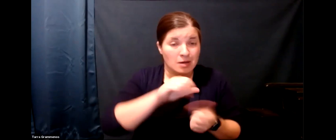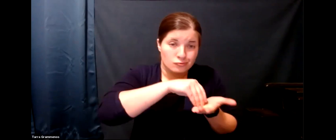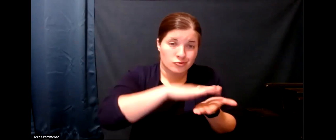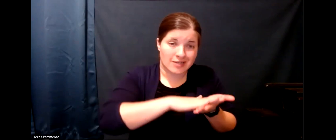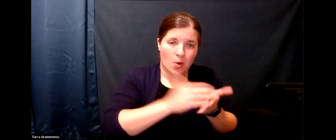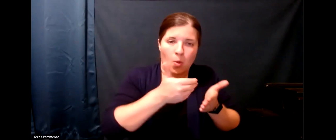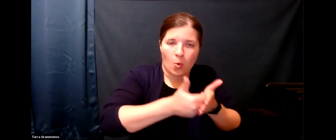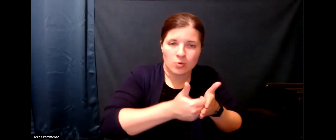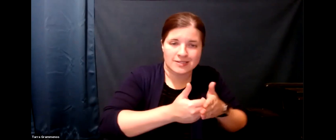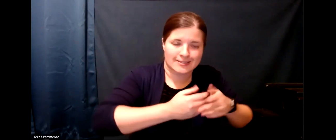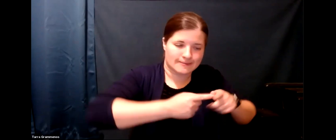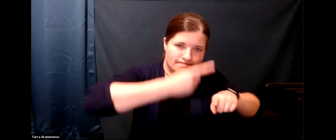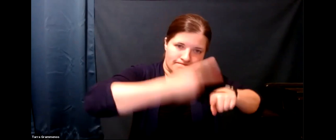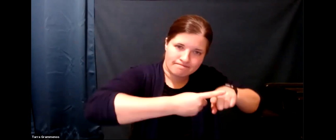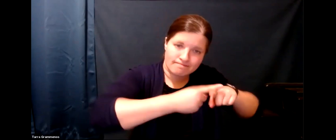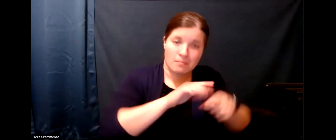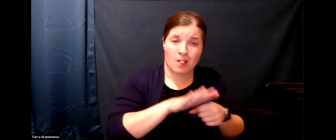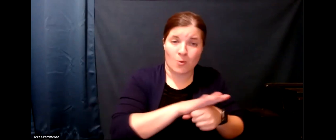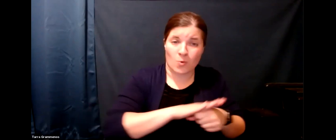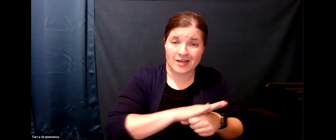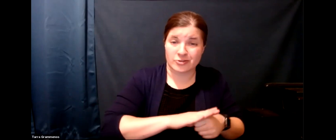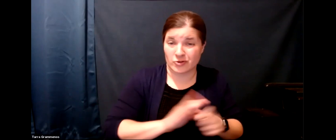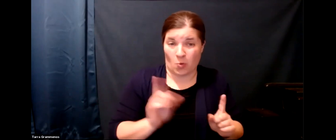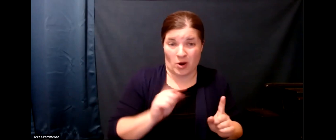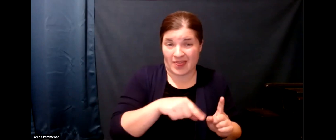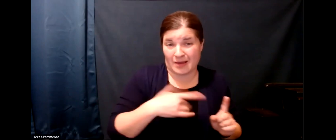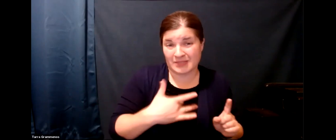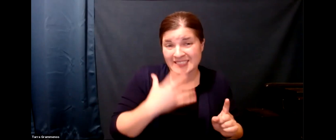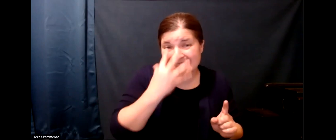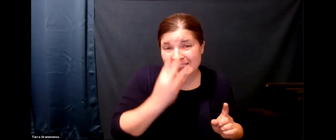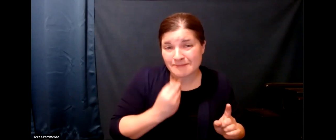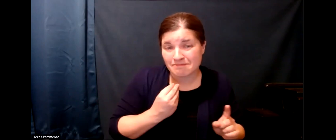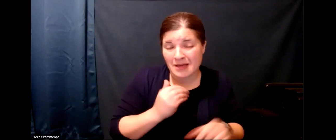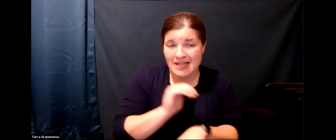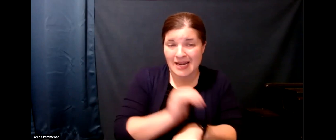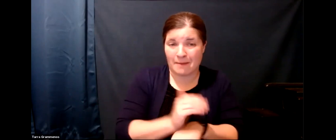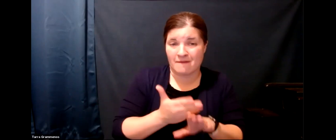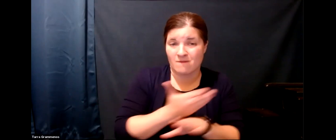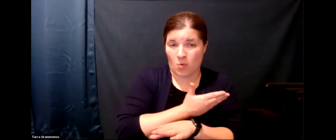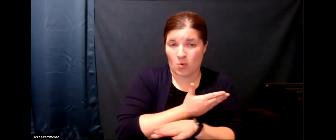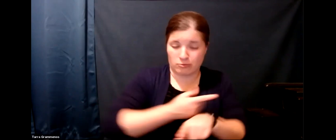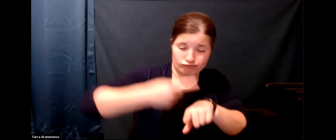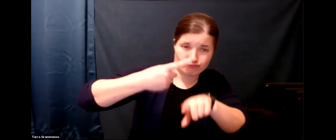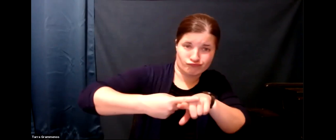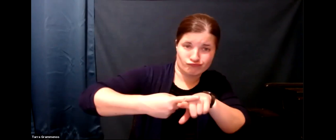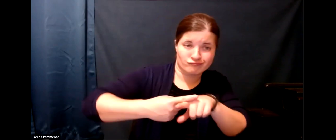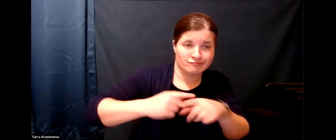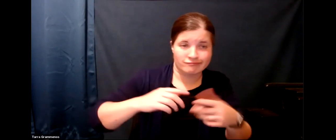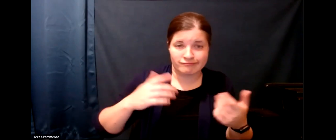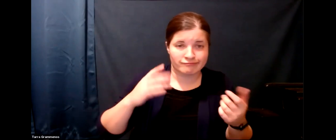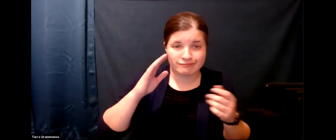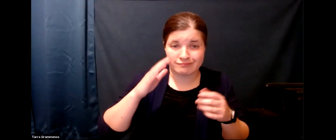location of where they slept the night before.